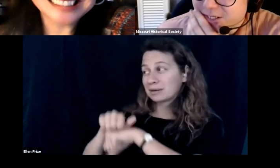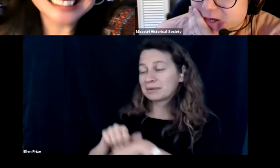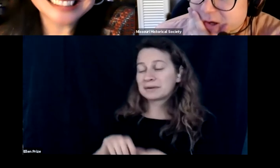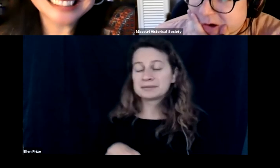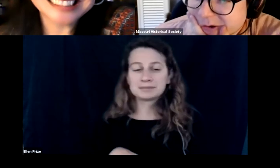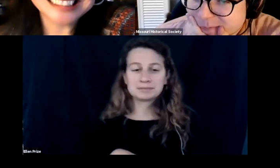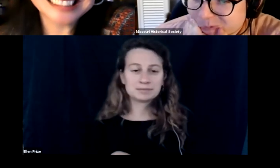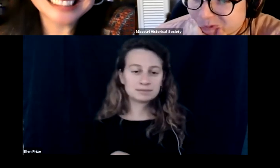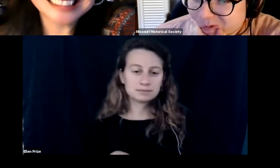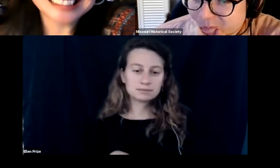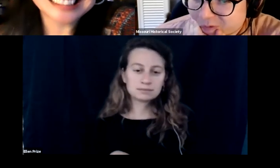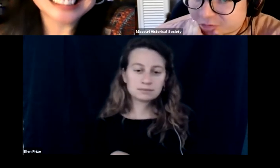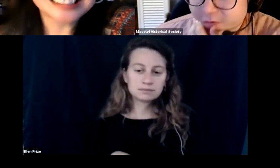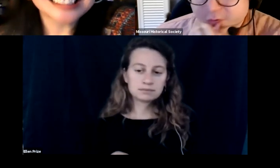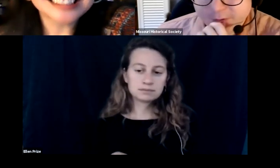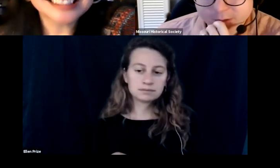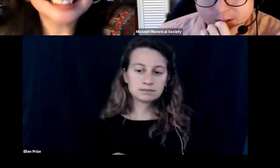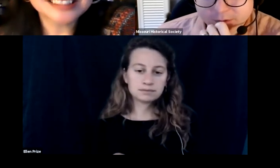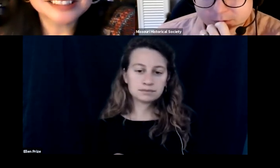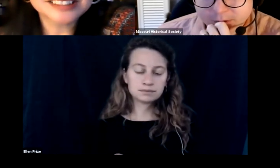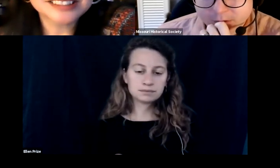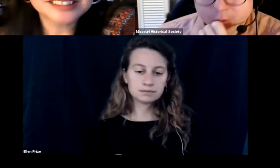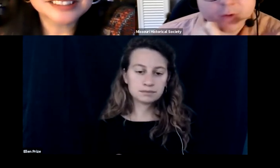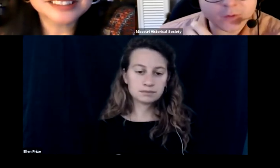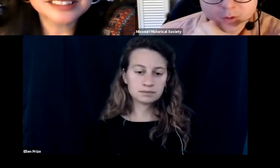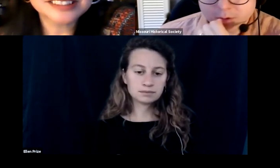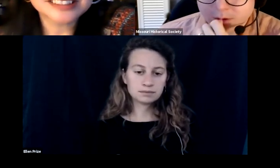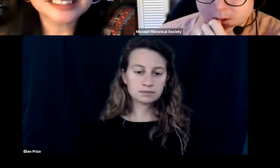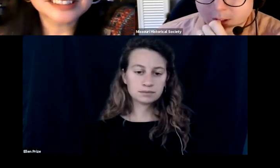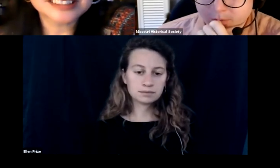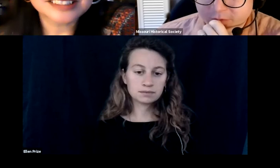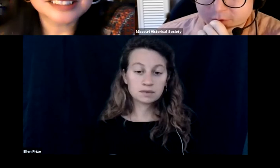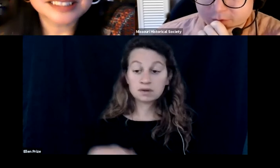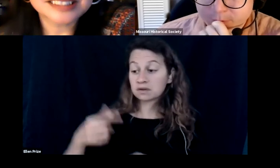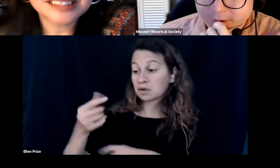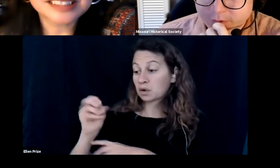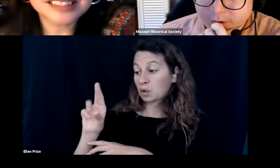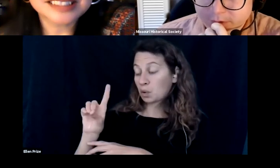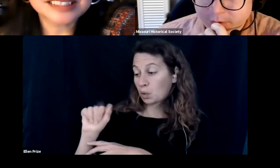right in the name of security. So I'm sure there are a lot of reparations to be made.